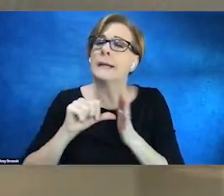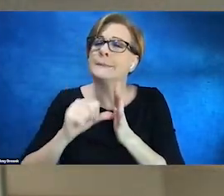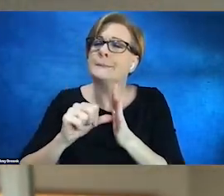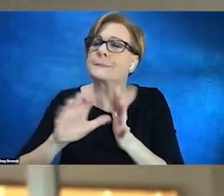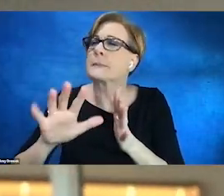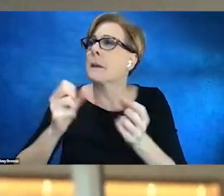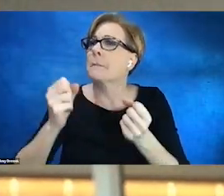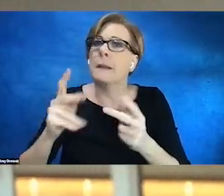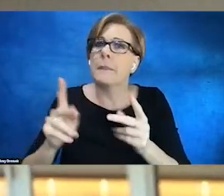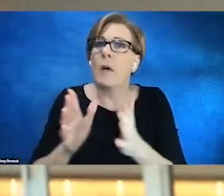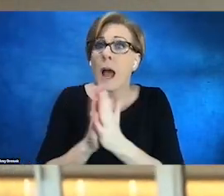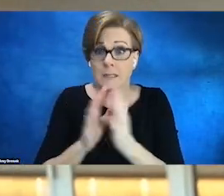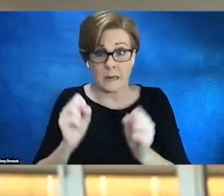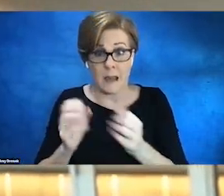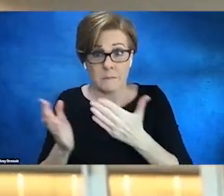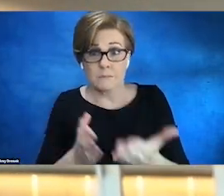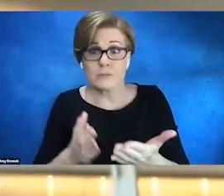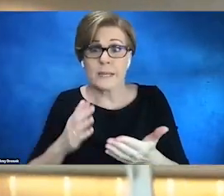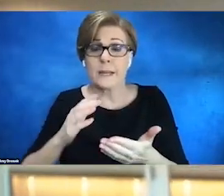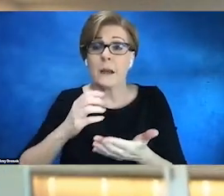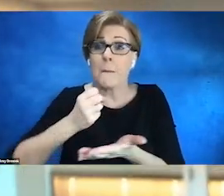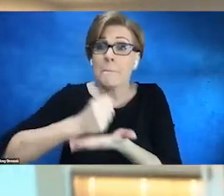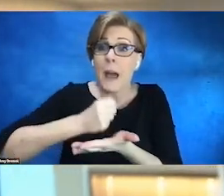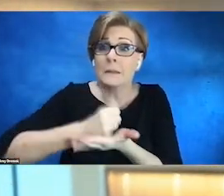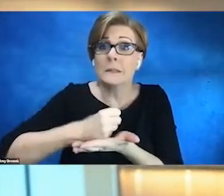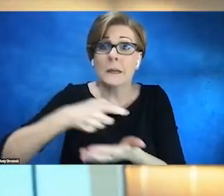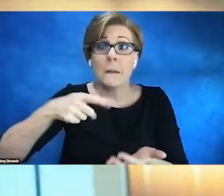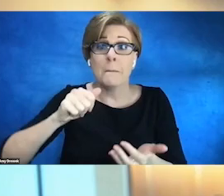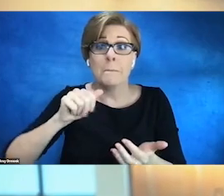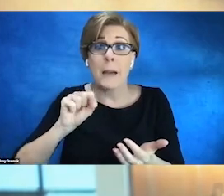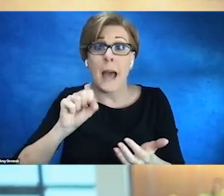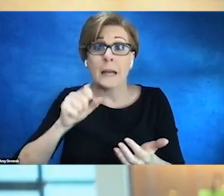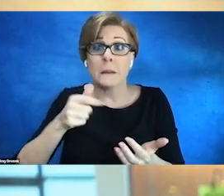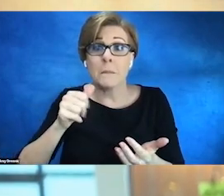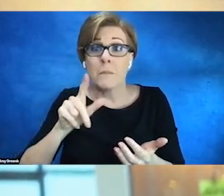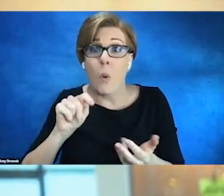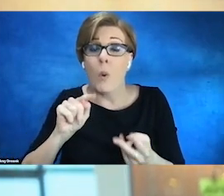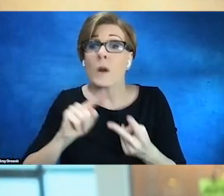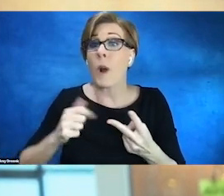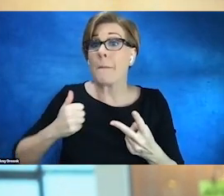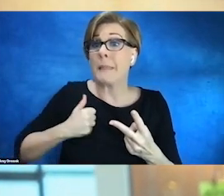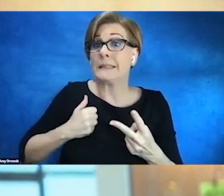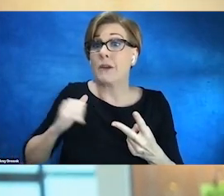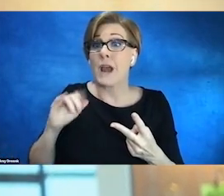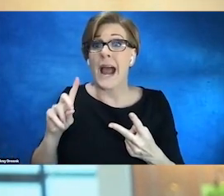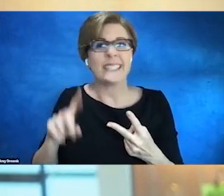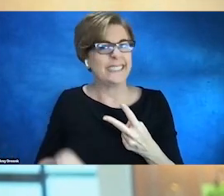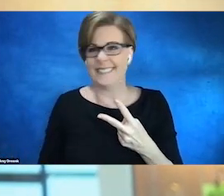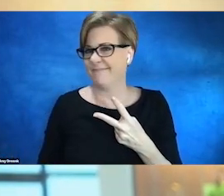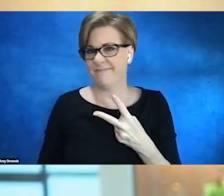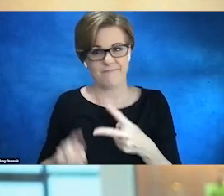about passports and Military IDs and whether that is sufficient ID and that would not be because